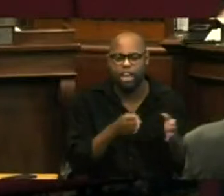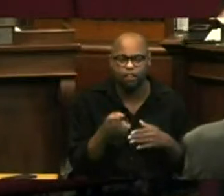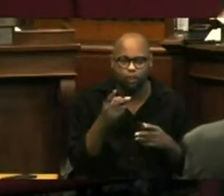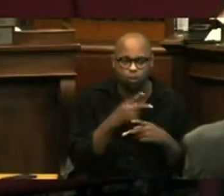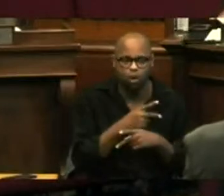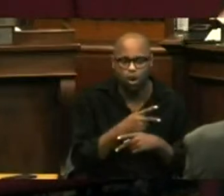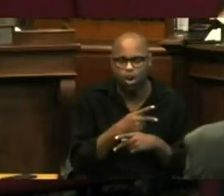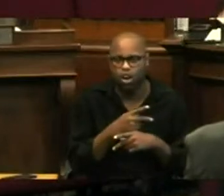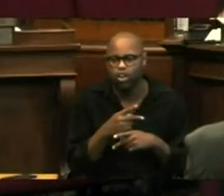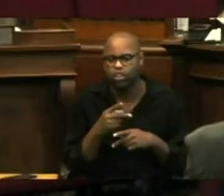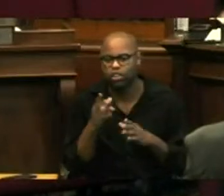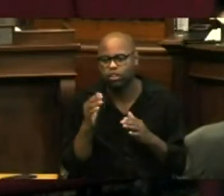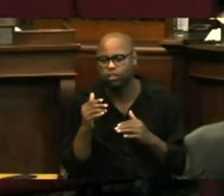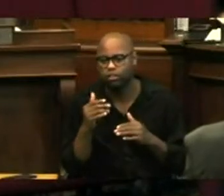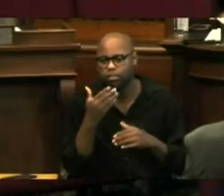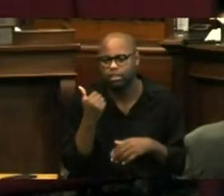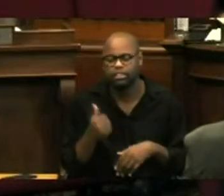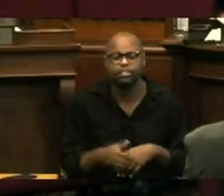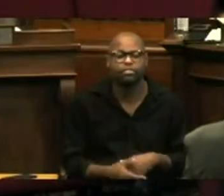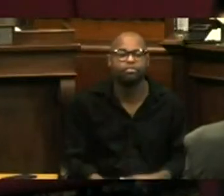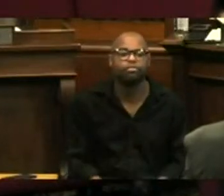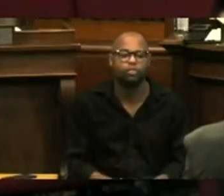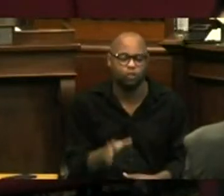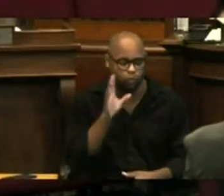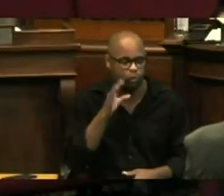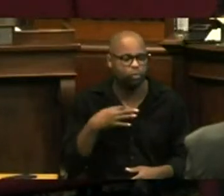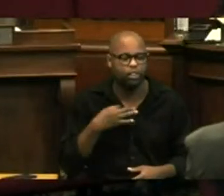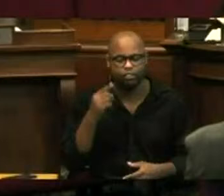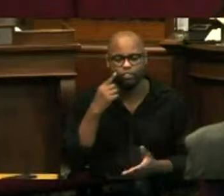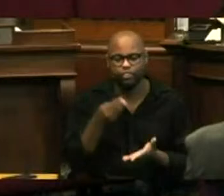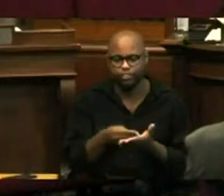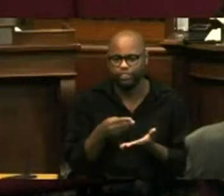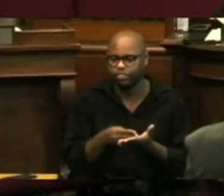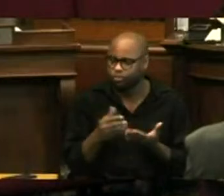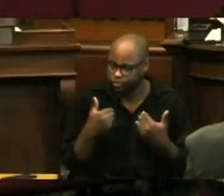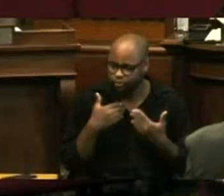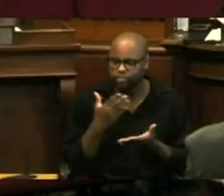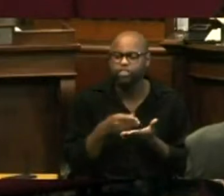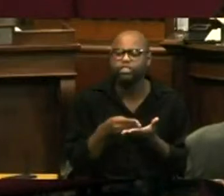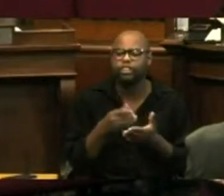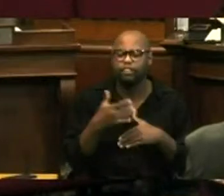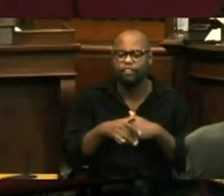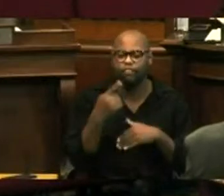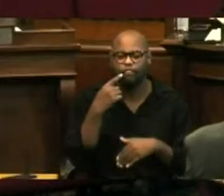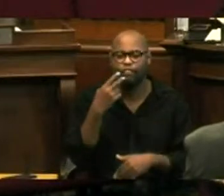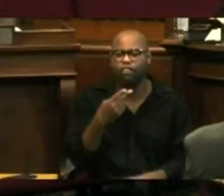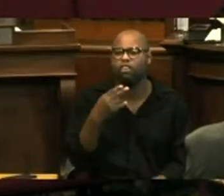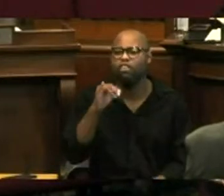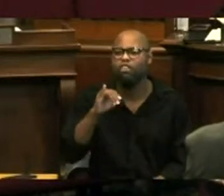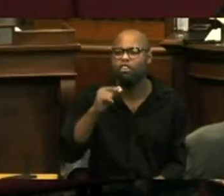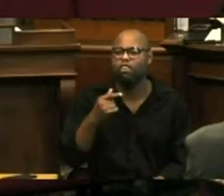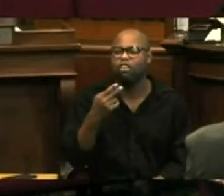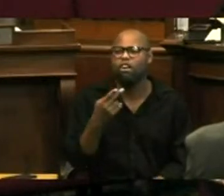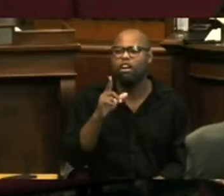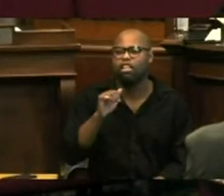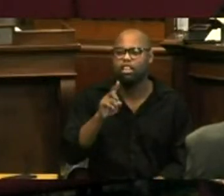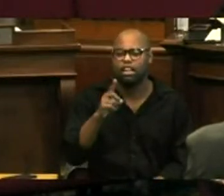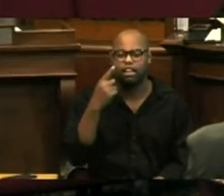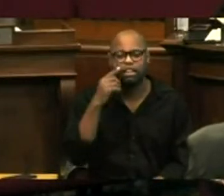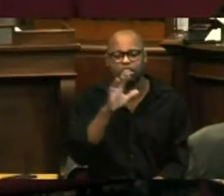the approach that you plan for the worst and hope for the best. We will clearly be applying for